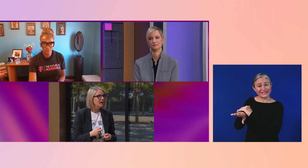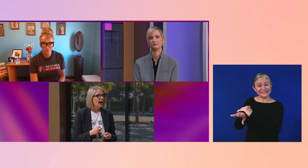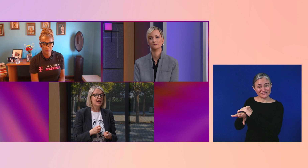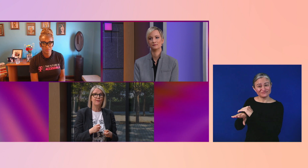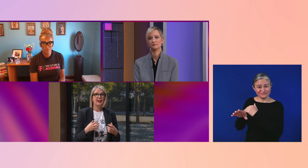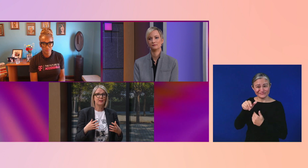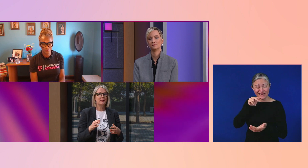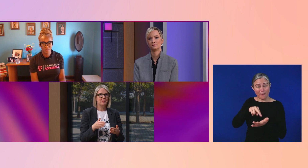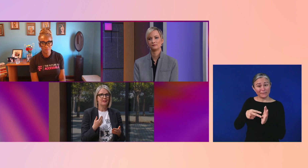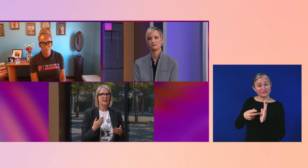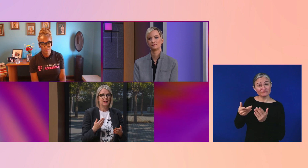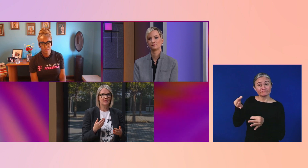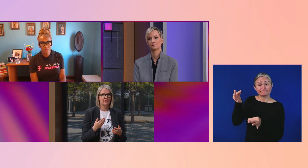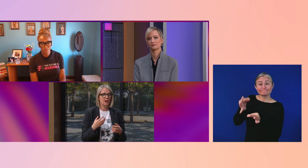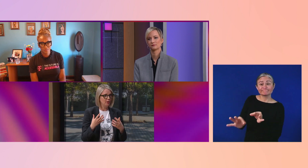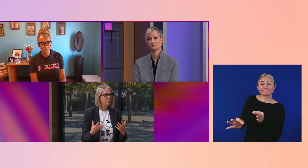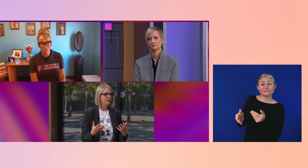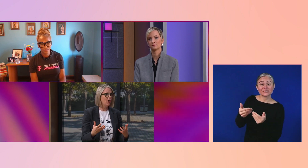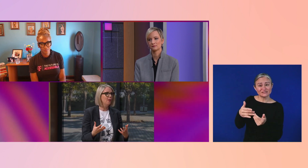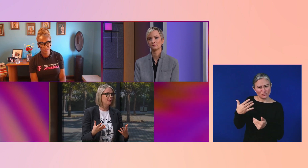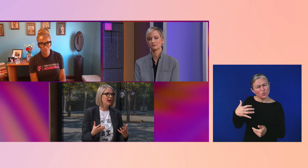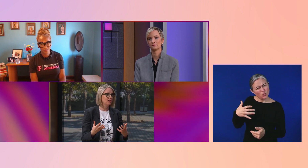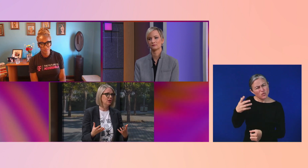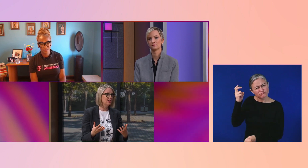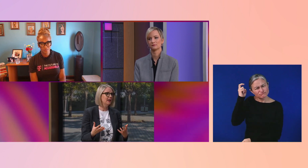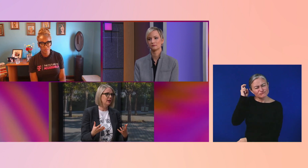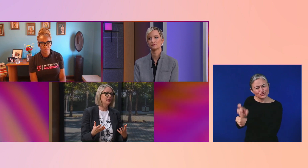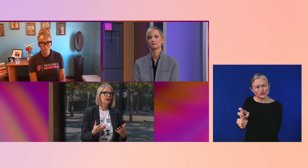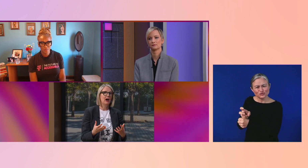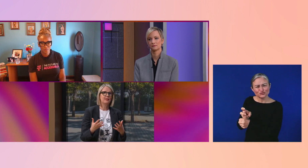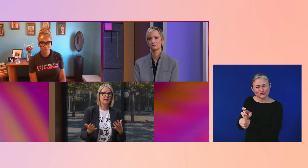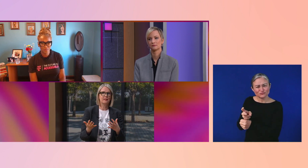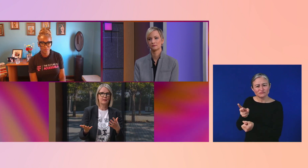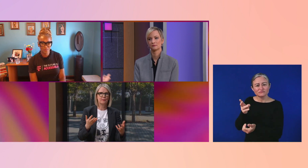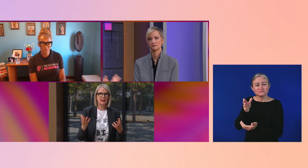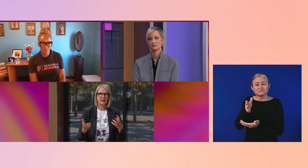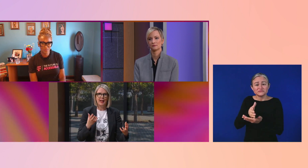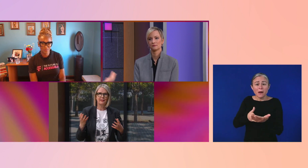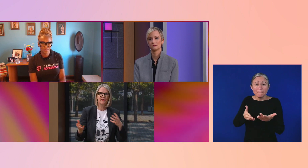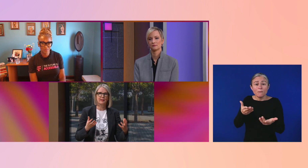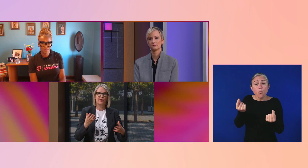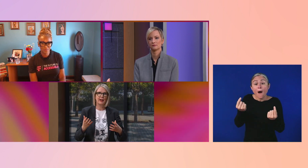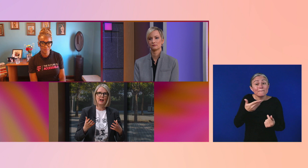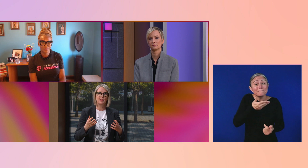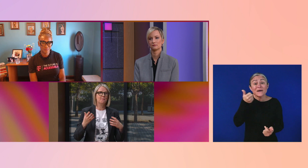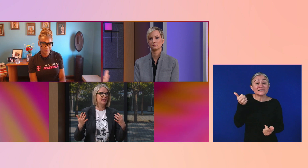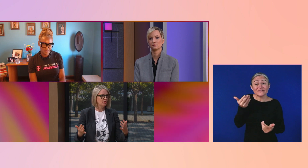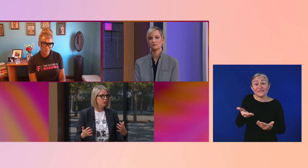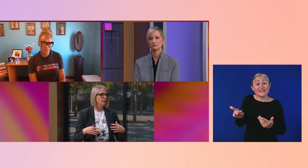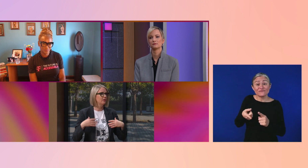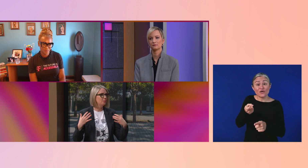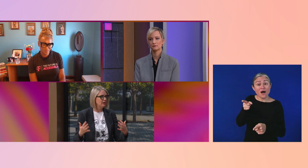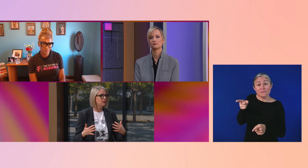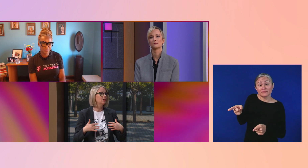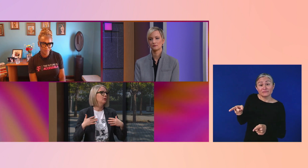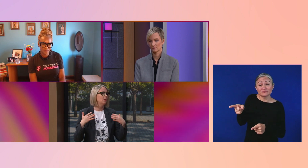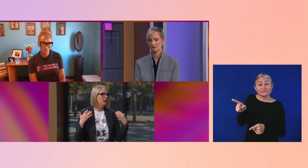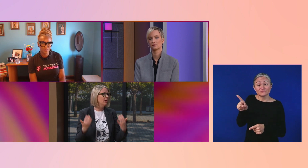In fact, some of the best things come from that journey. I think there's lessons there in how to mentor, speak to.